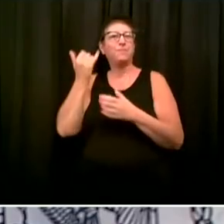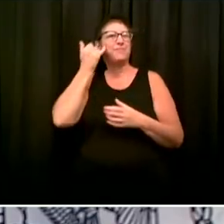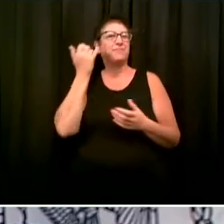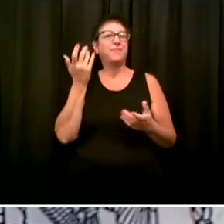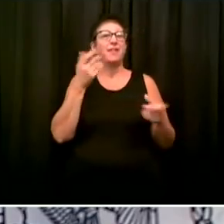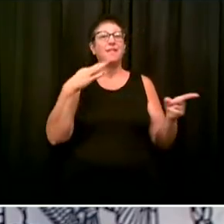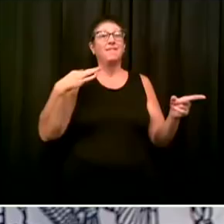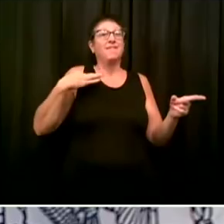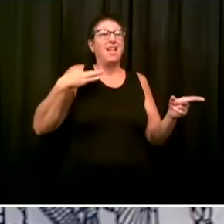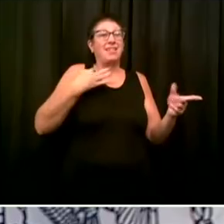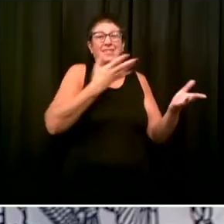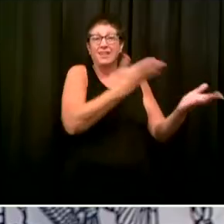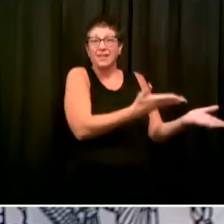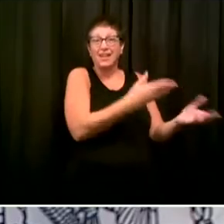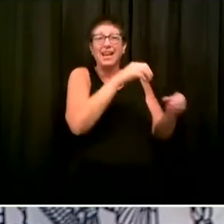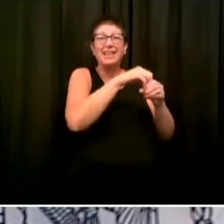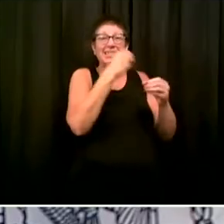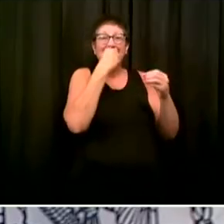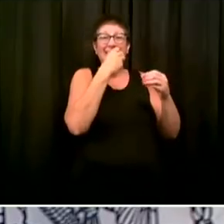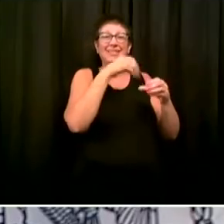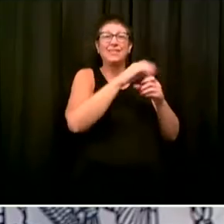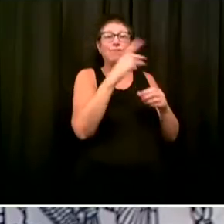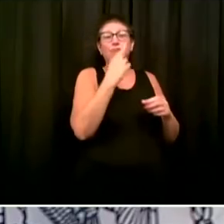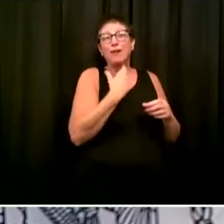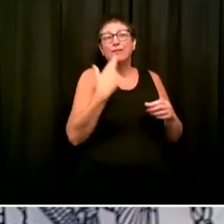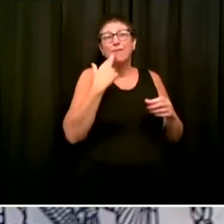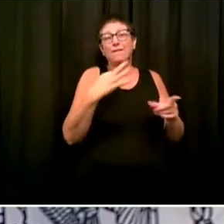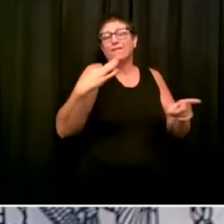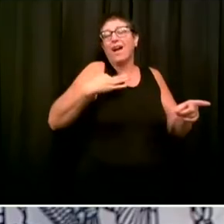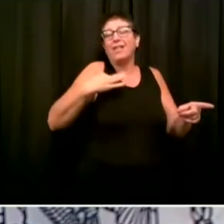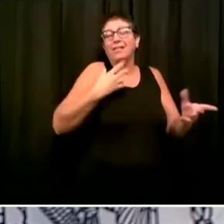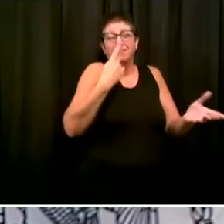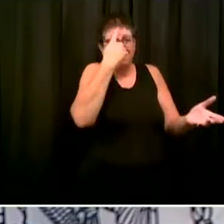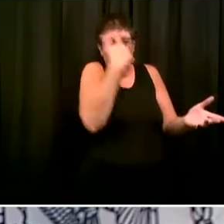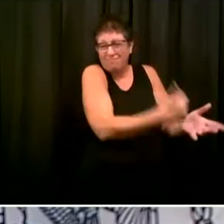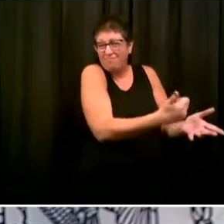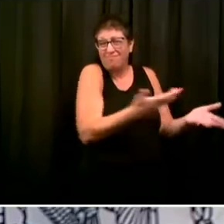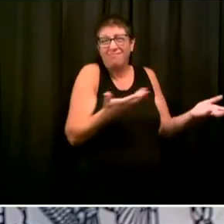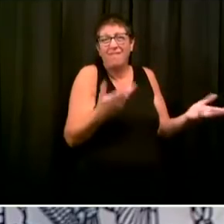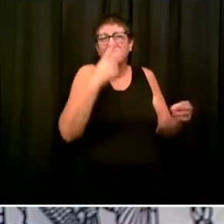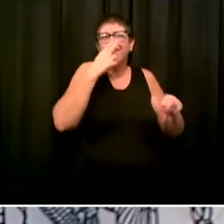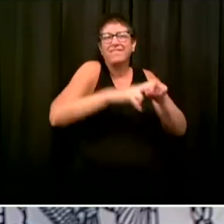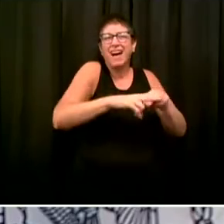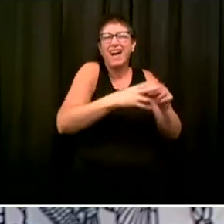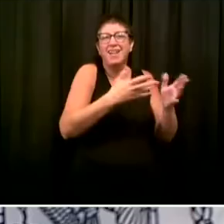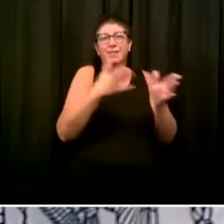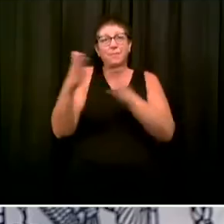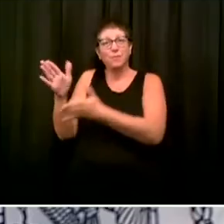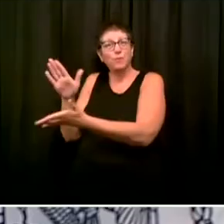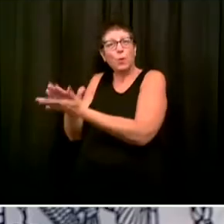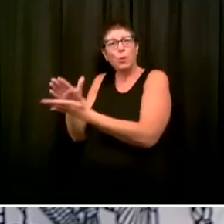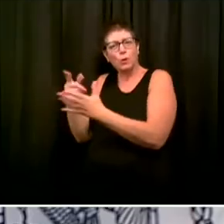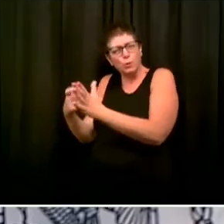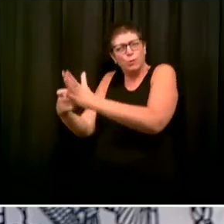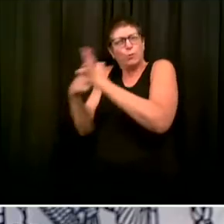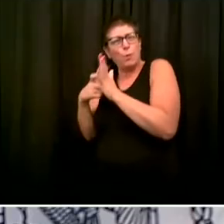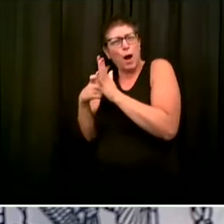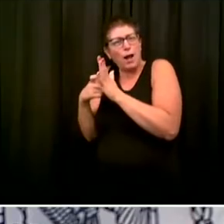THE CULTURE THE CITY.